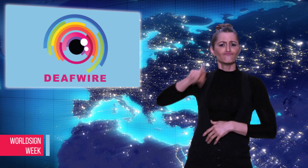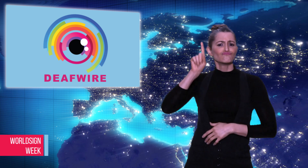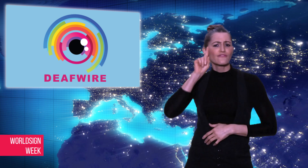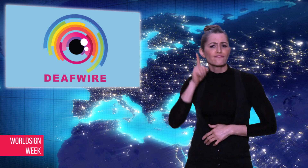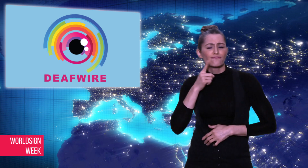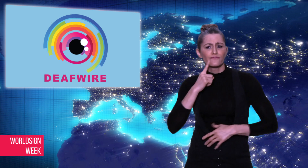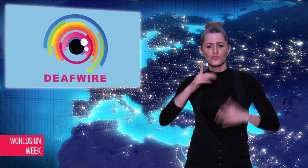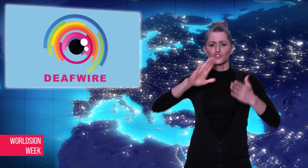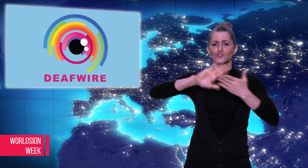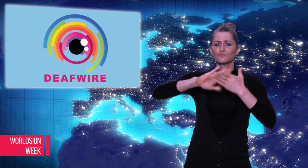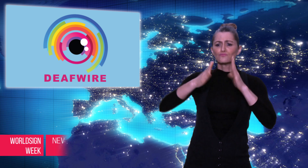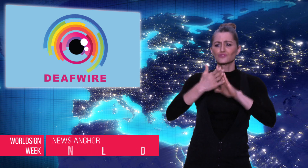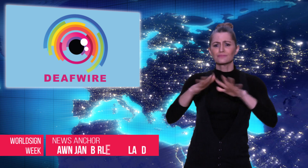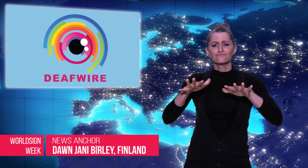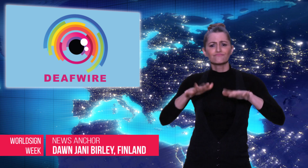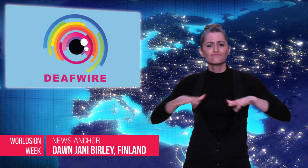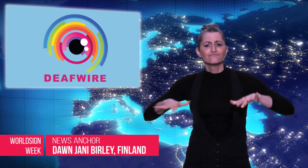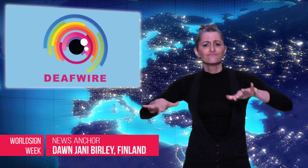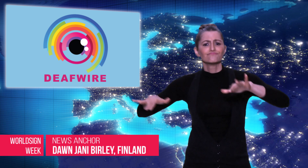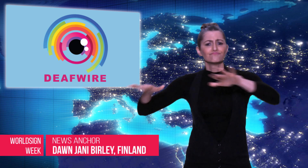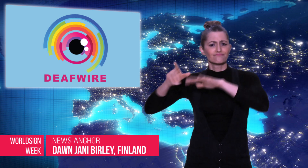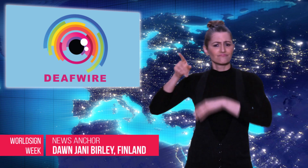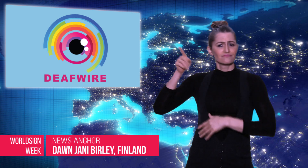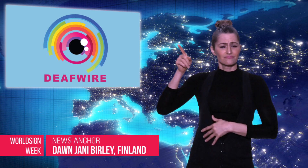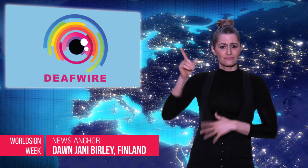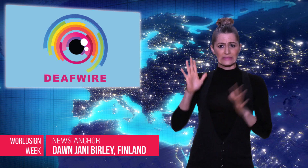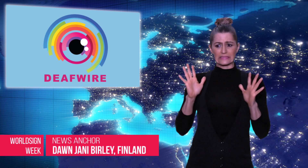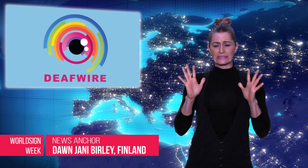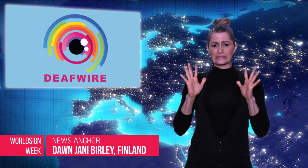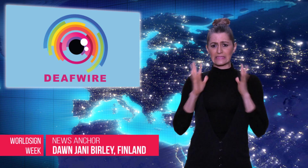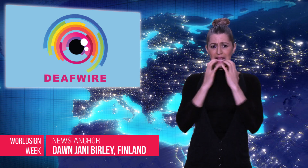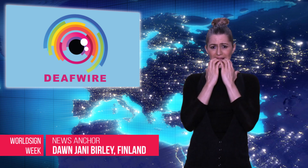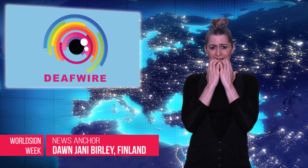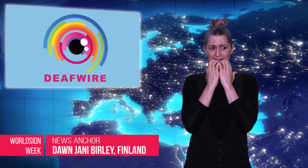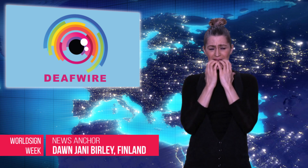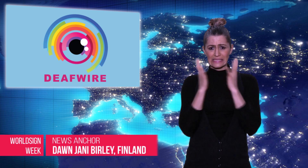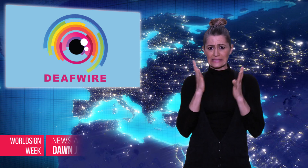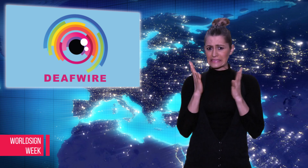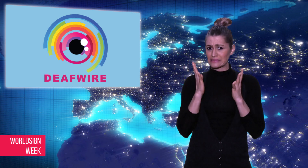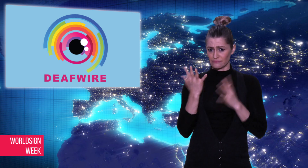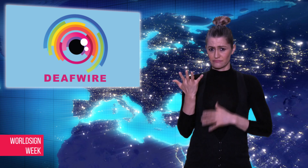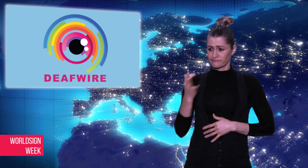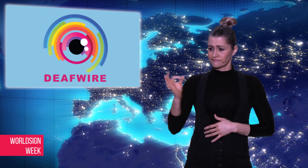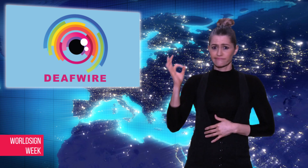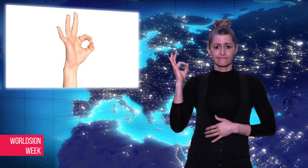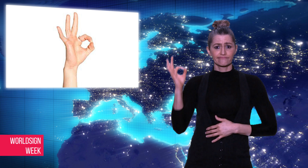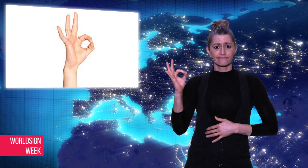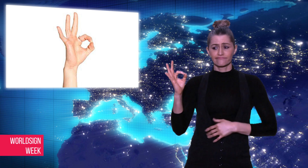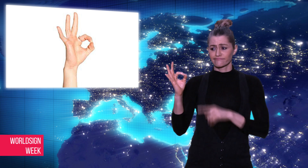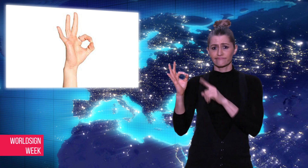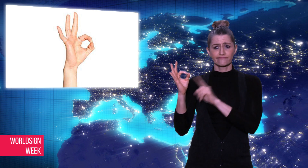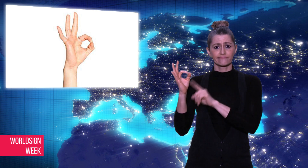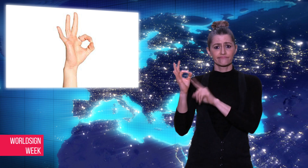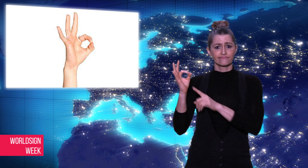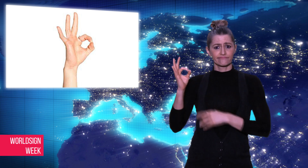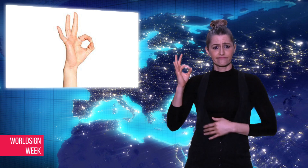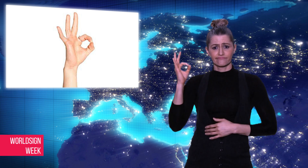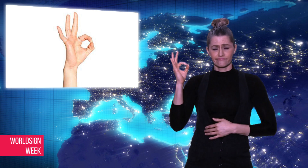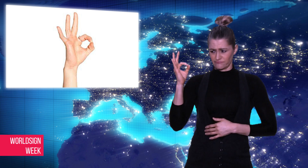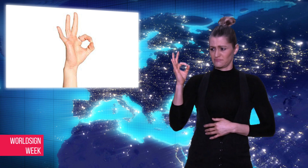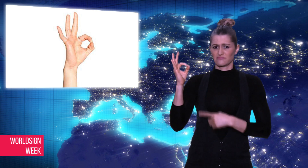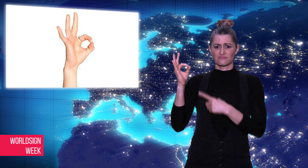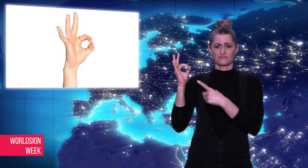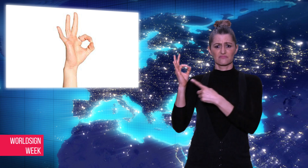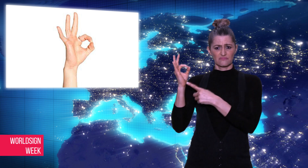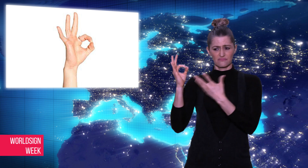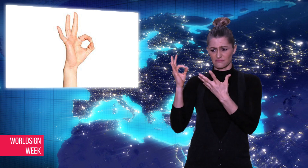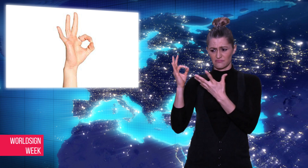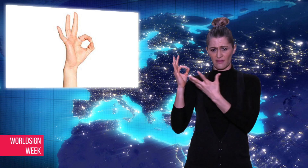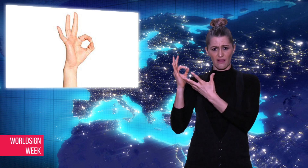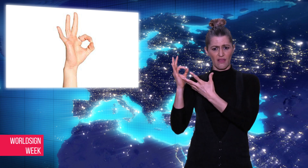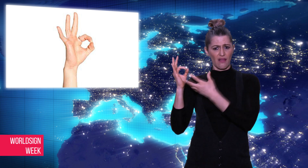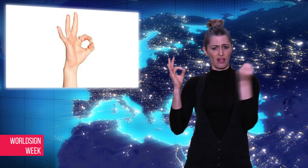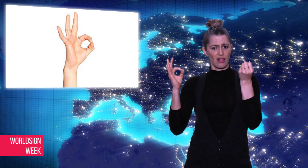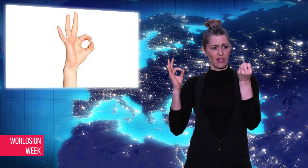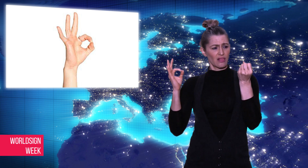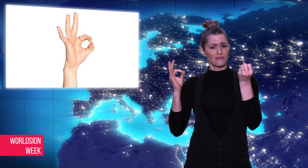[Dawn]: Deaf communities in the US are concerned that